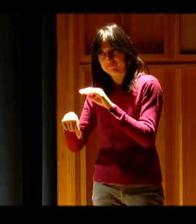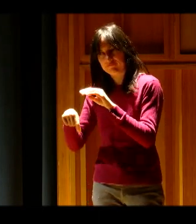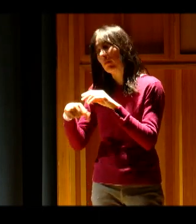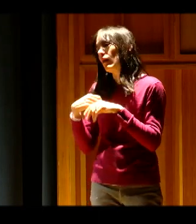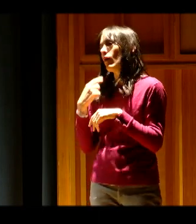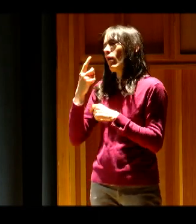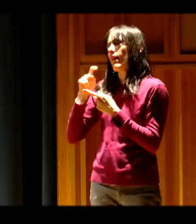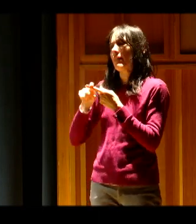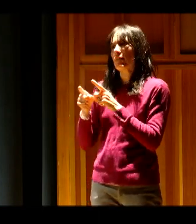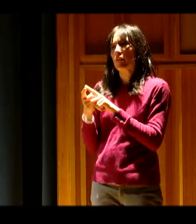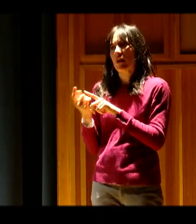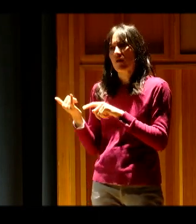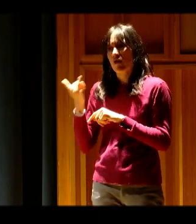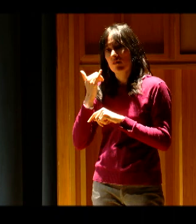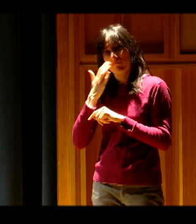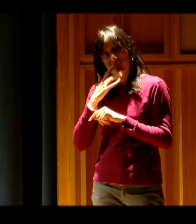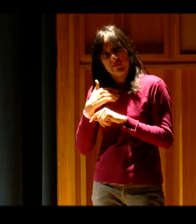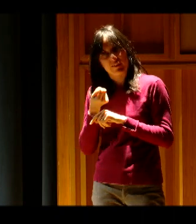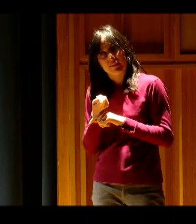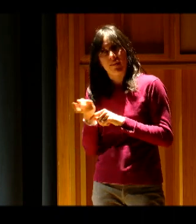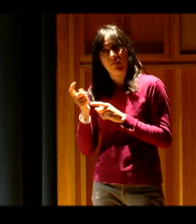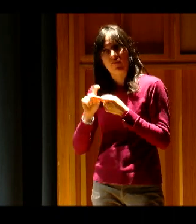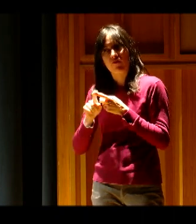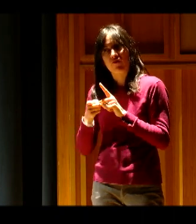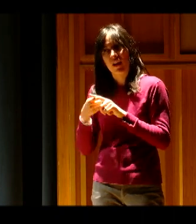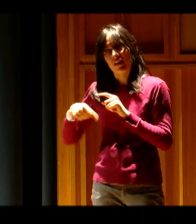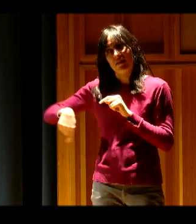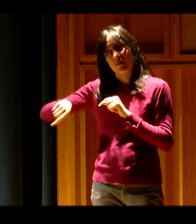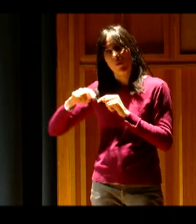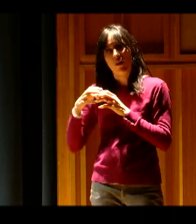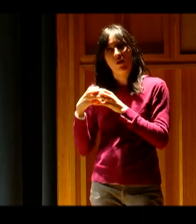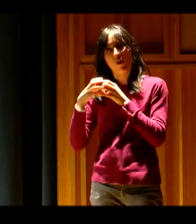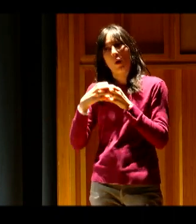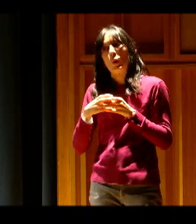"Hey, I have some friends in town who want to go to the National Museum of